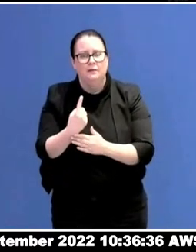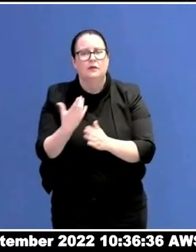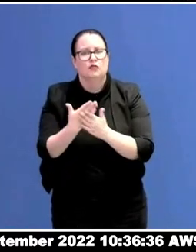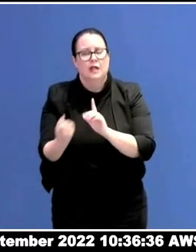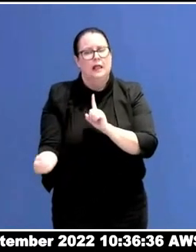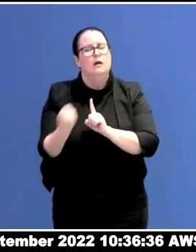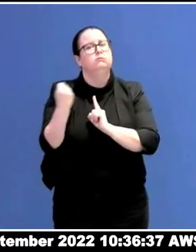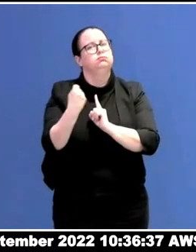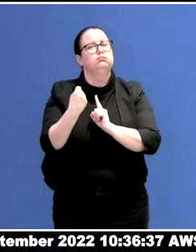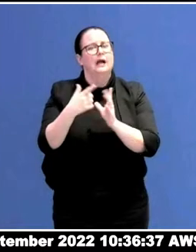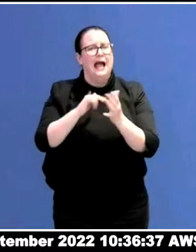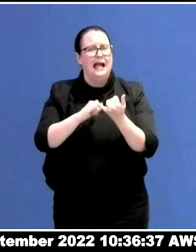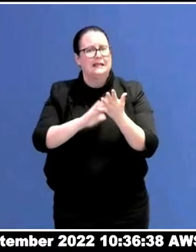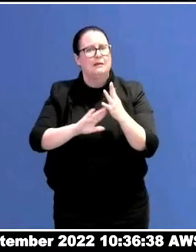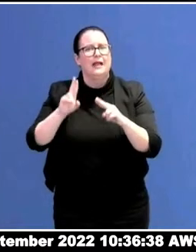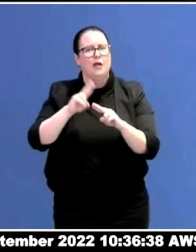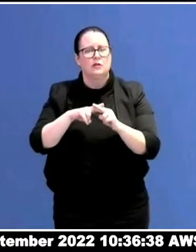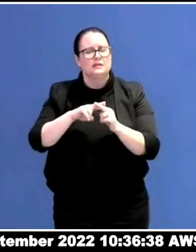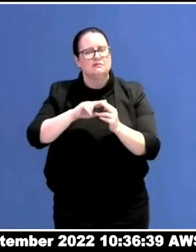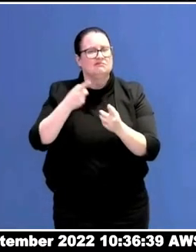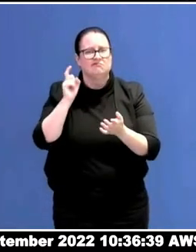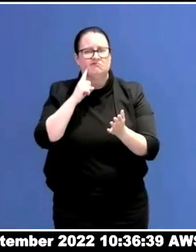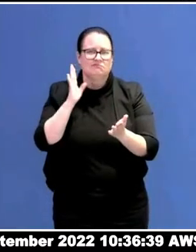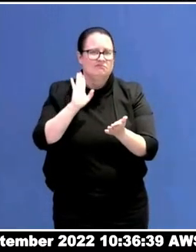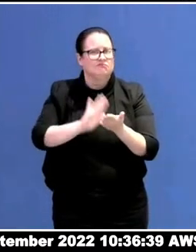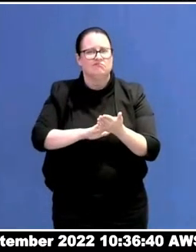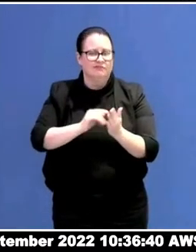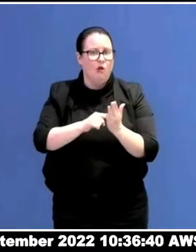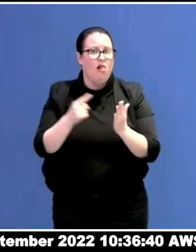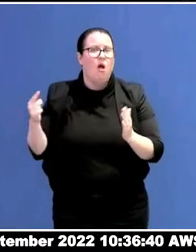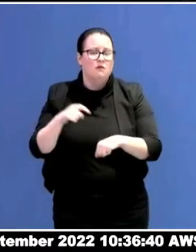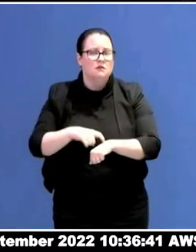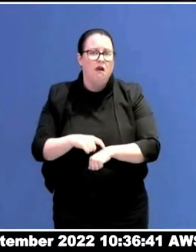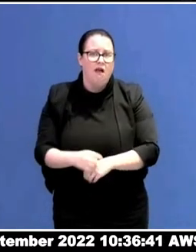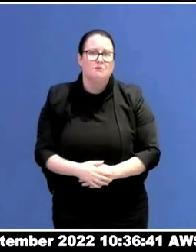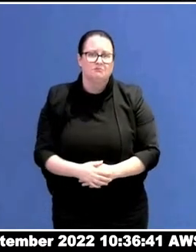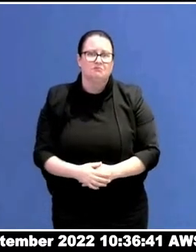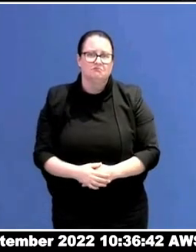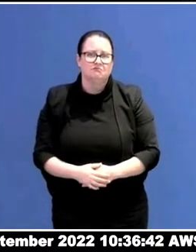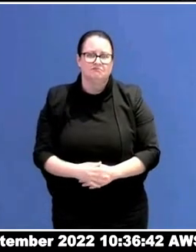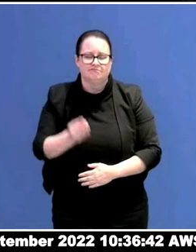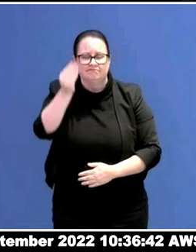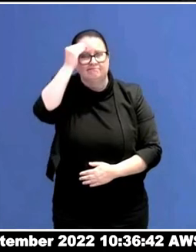you that lasts for a very long time How old is Aaron now?